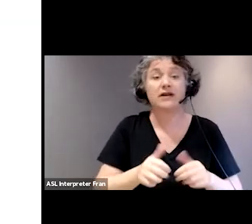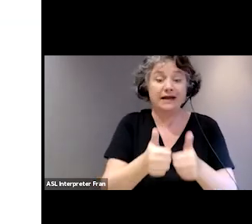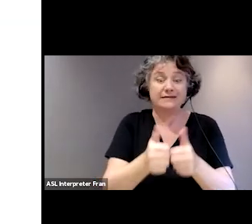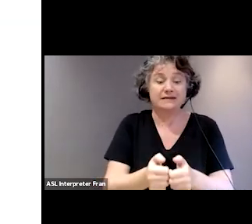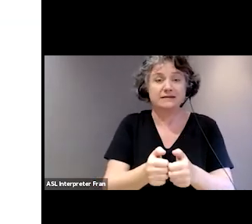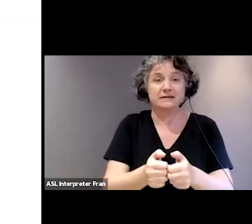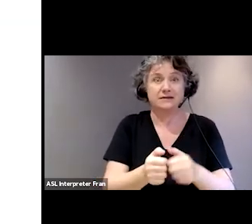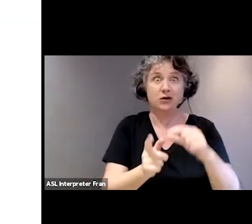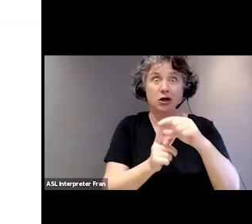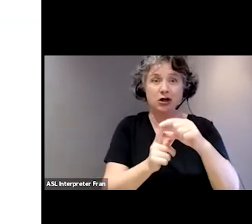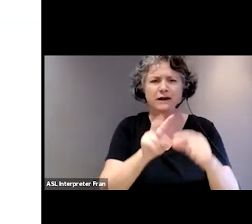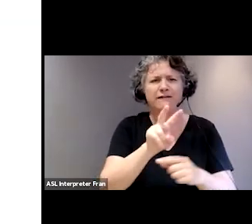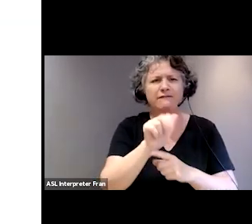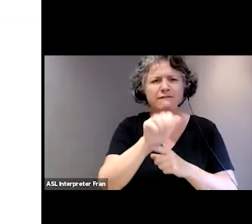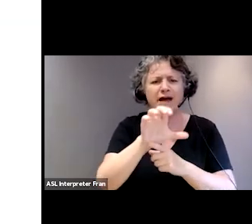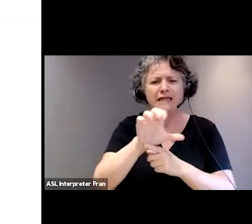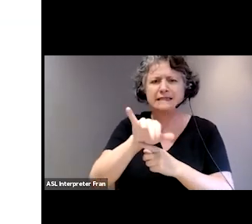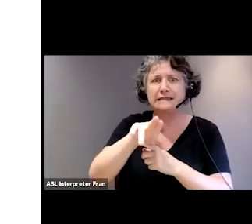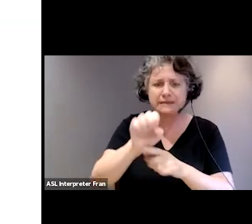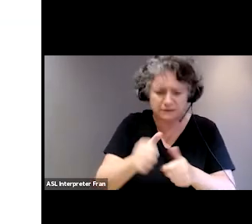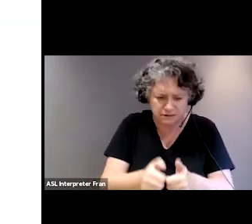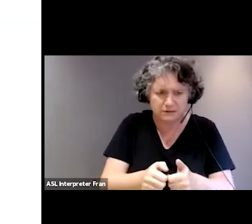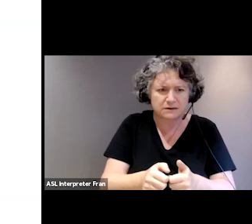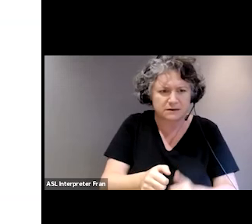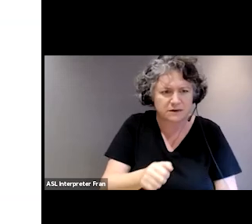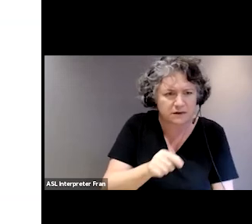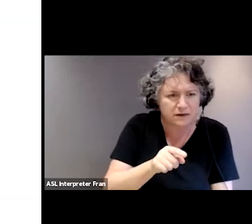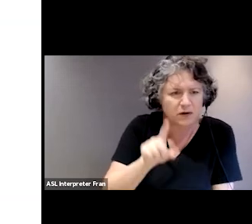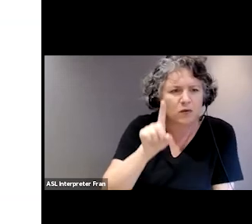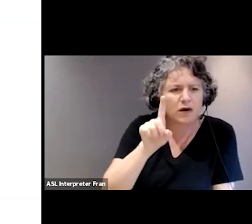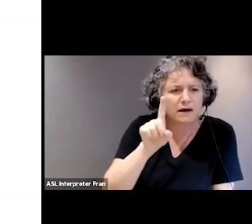416-392-0658. We are open 8: 30 a.m. to 8:00 p.m. seven days a week